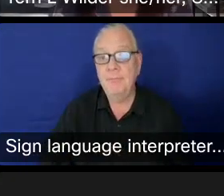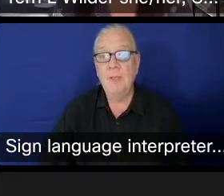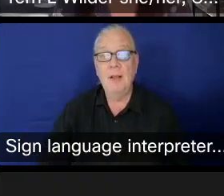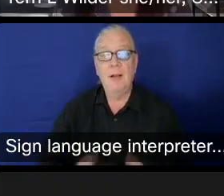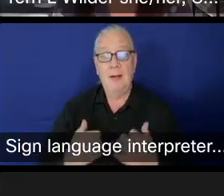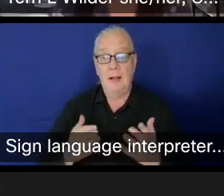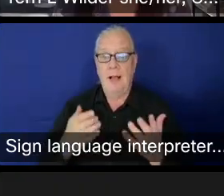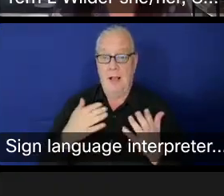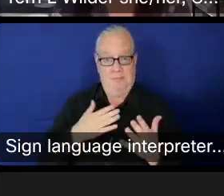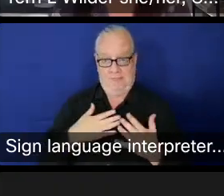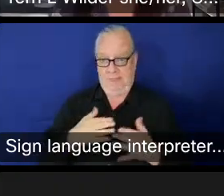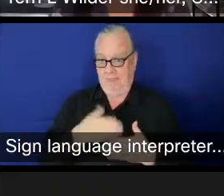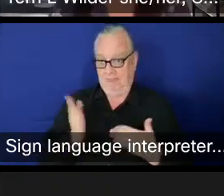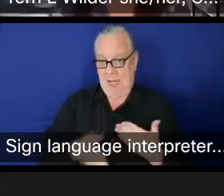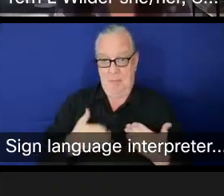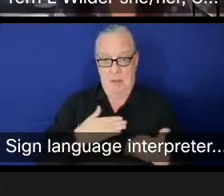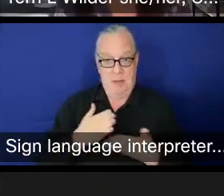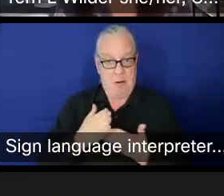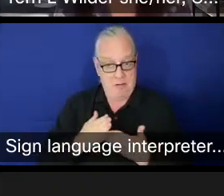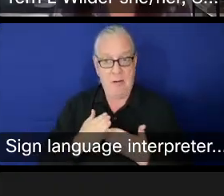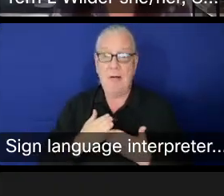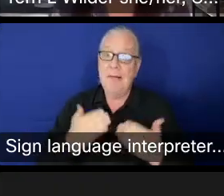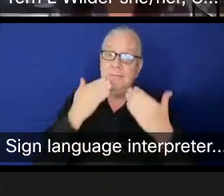saying thanks so much again for inviting me to be a part of this